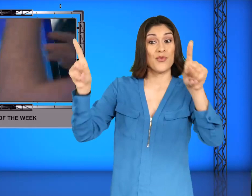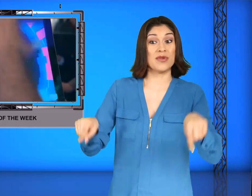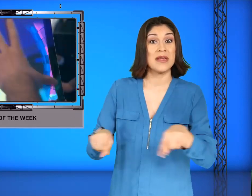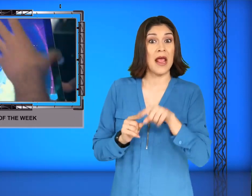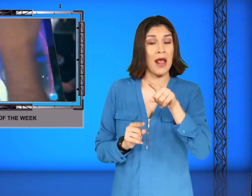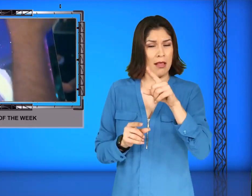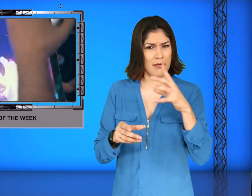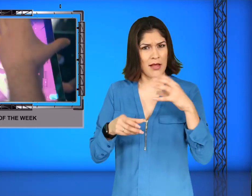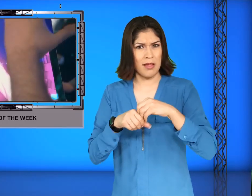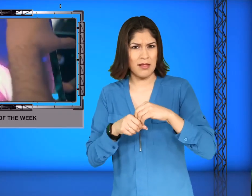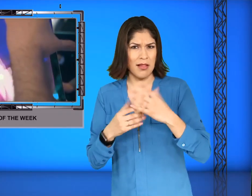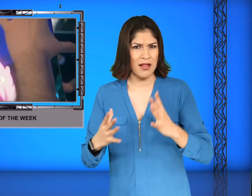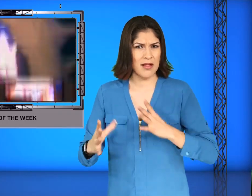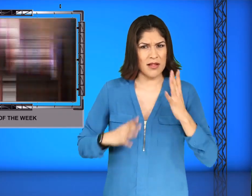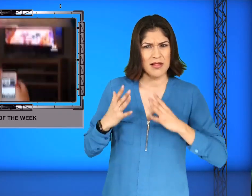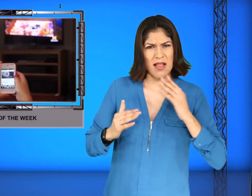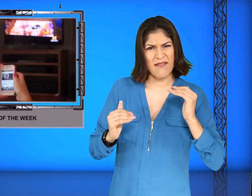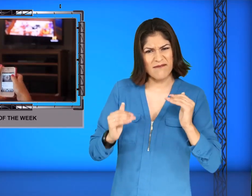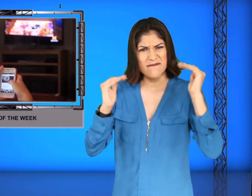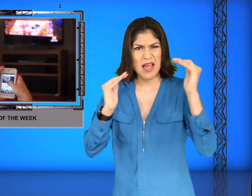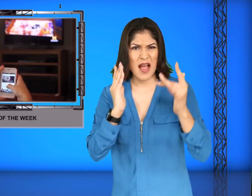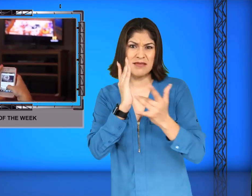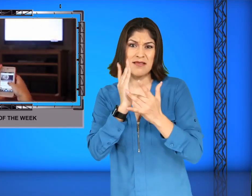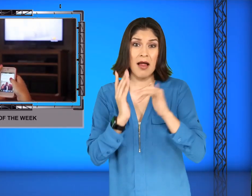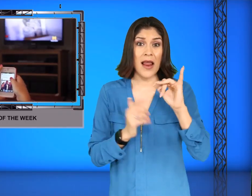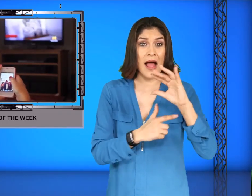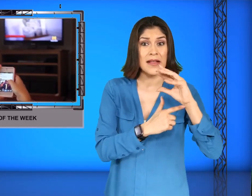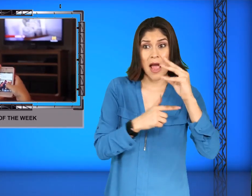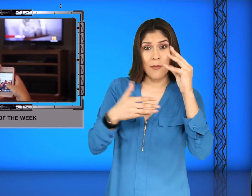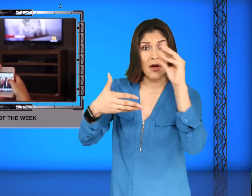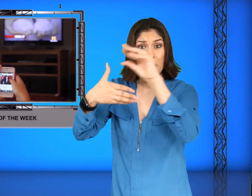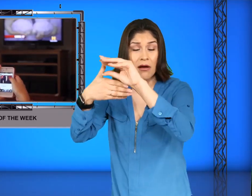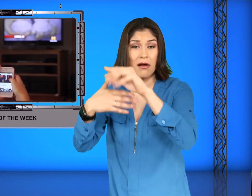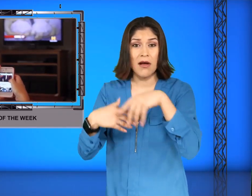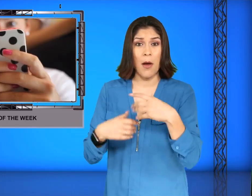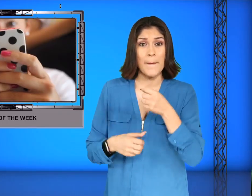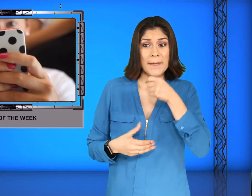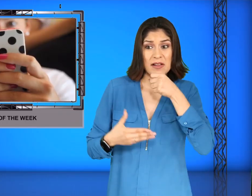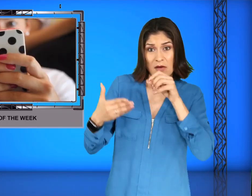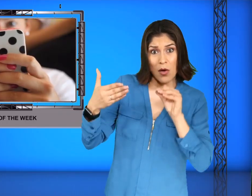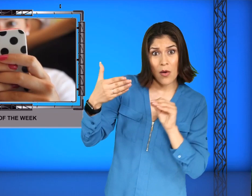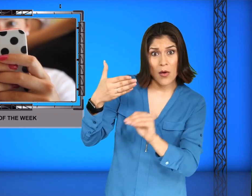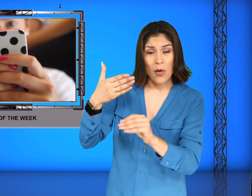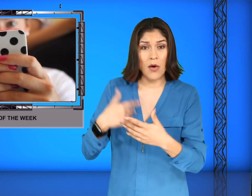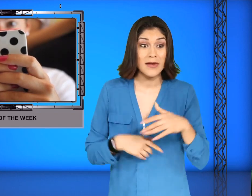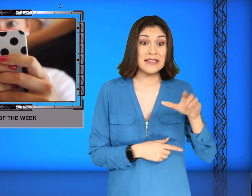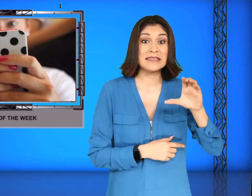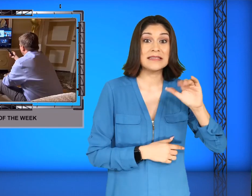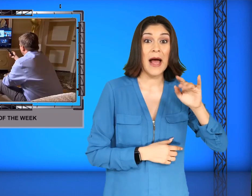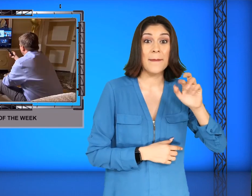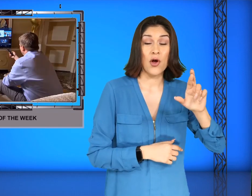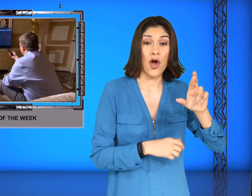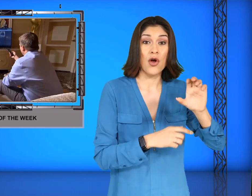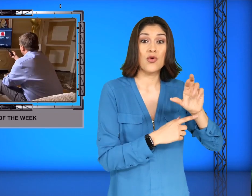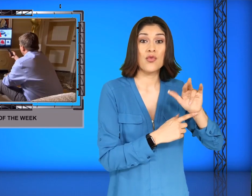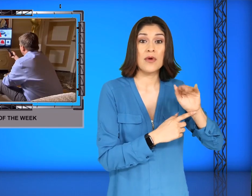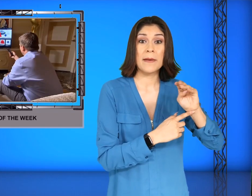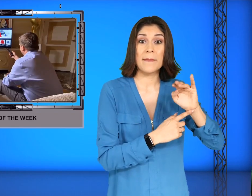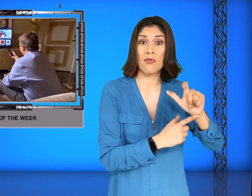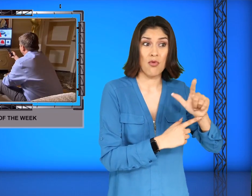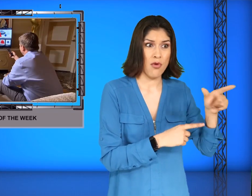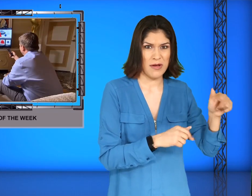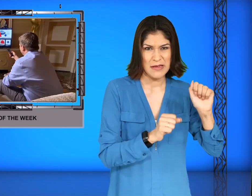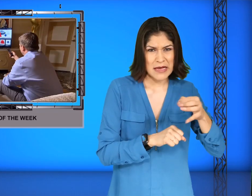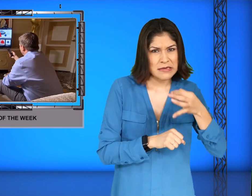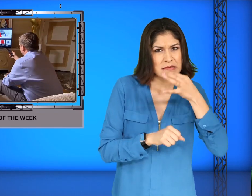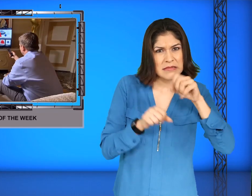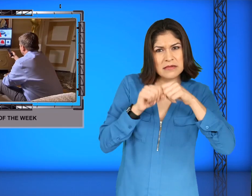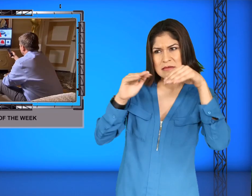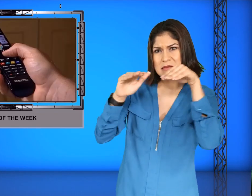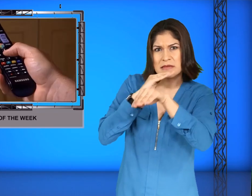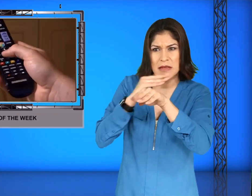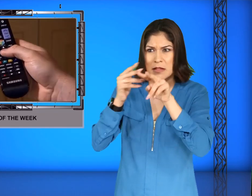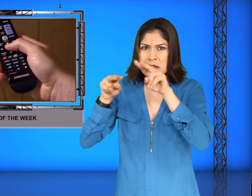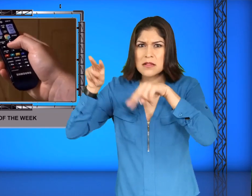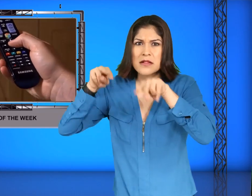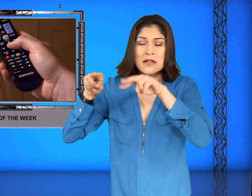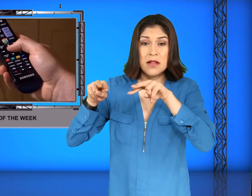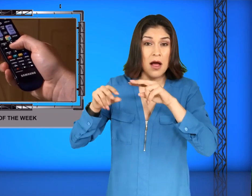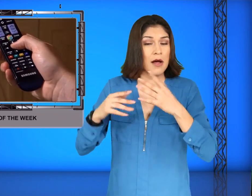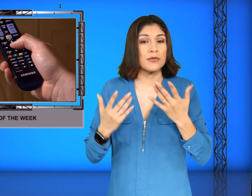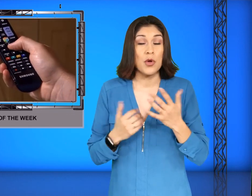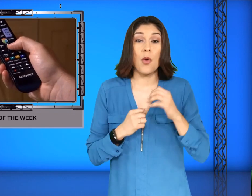Screens with advanced technologies like cameras and microphones could be hacked by cyber criminals.